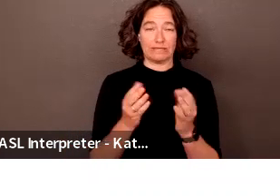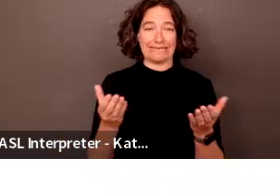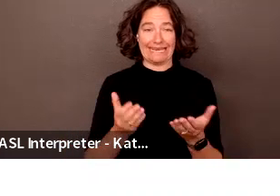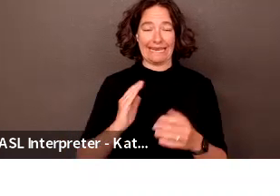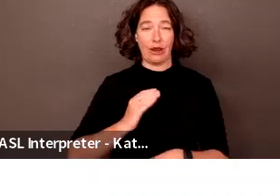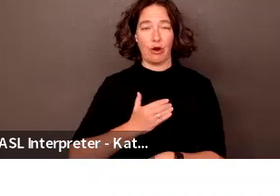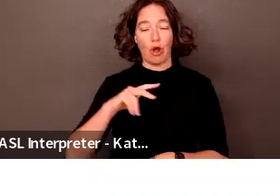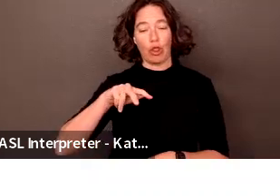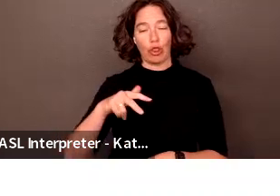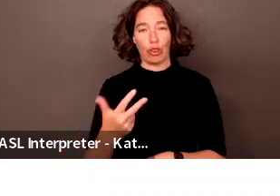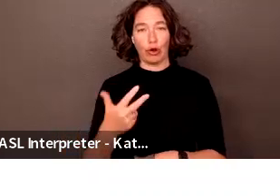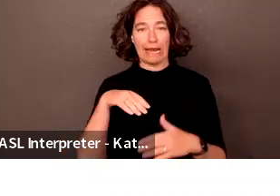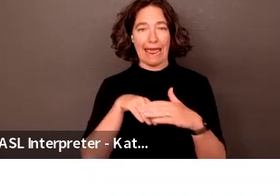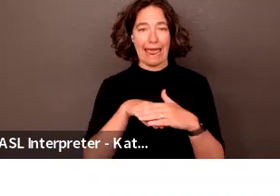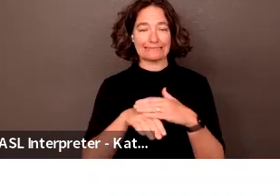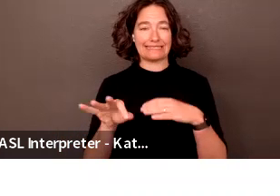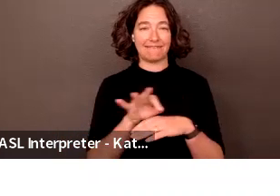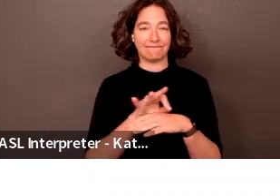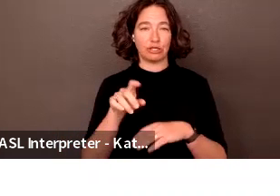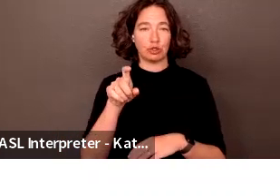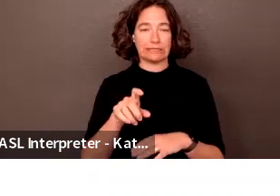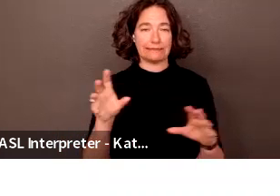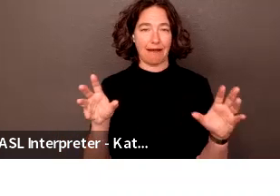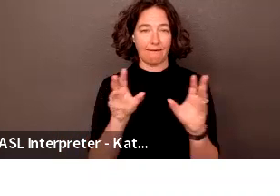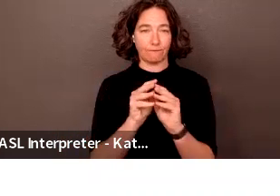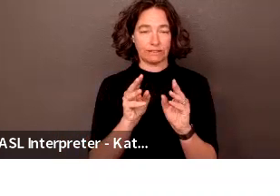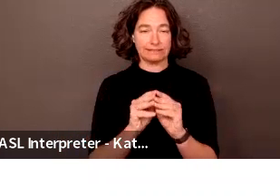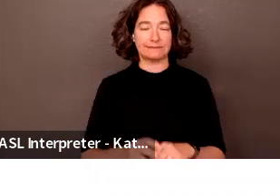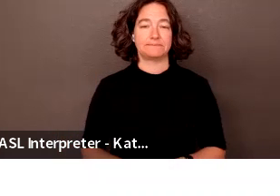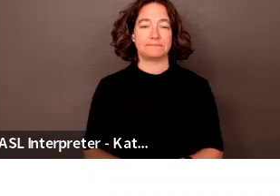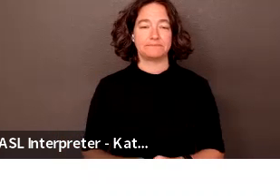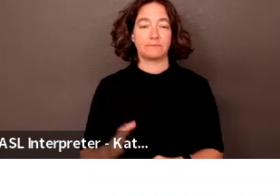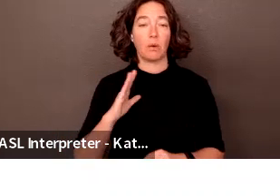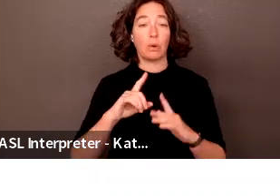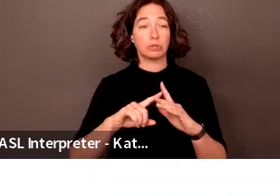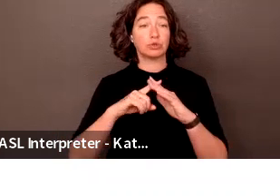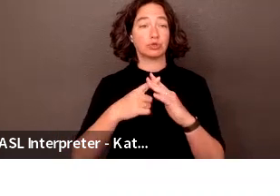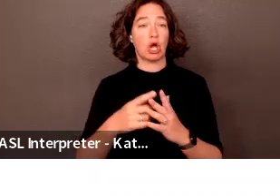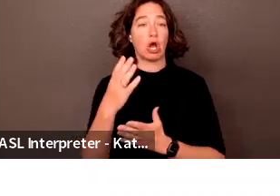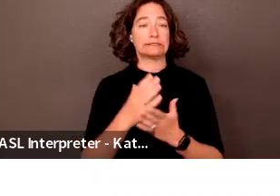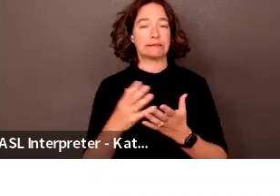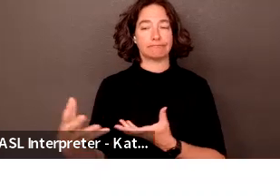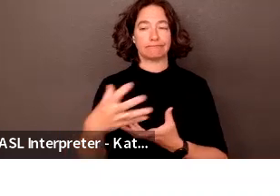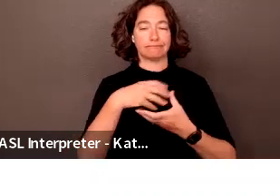with some inclusion practices. We demonstrate so that we'd know how to